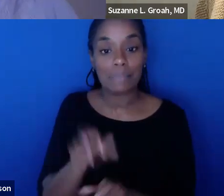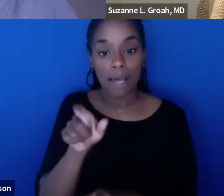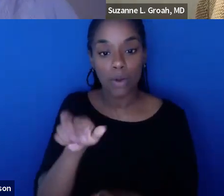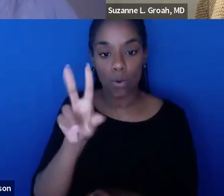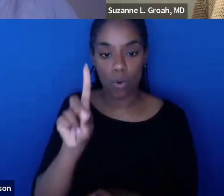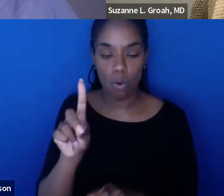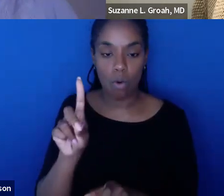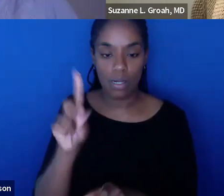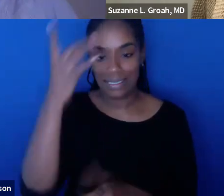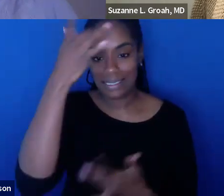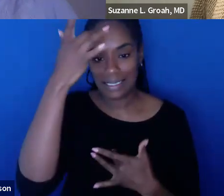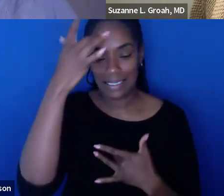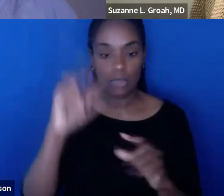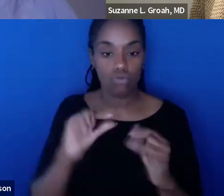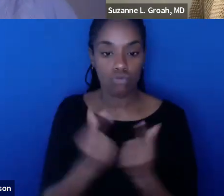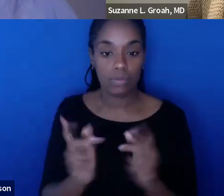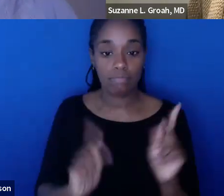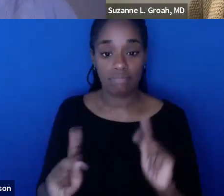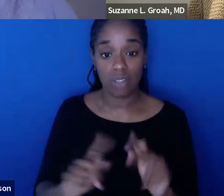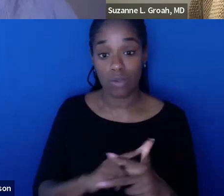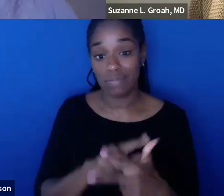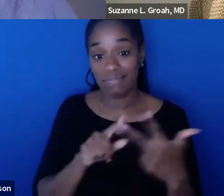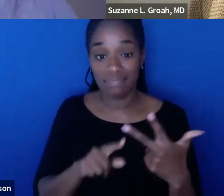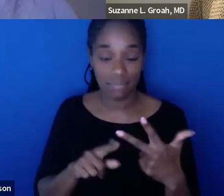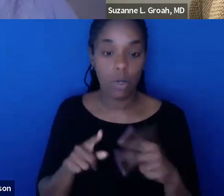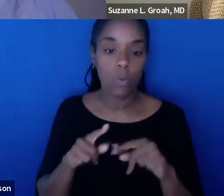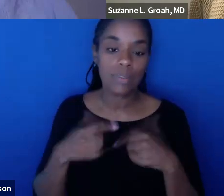We're still going to rely on those three pillars though, because that's the best we have right now.